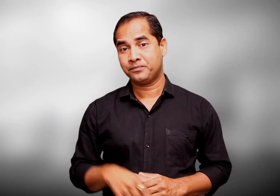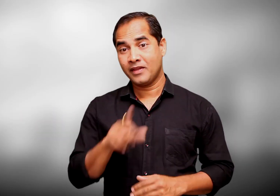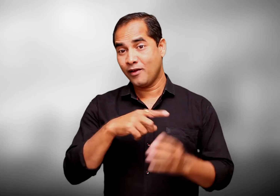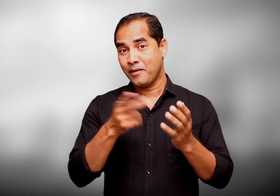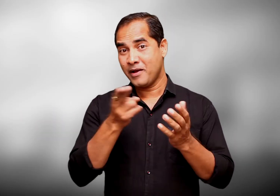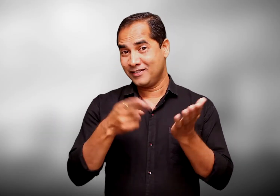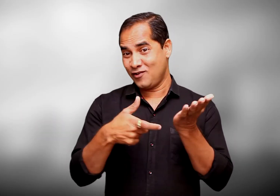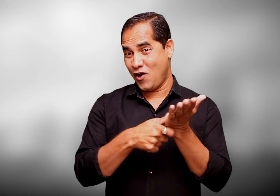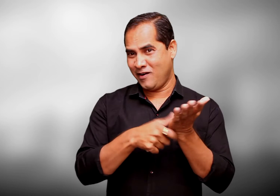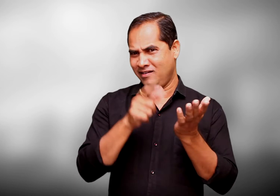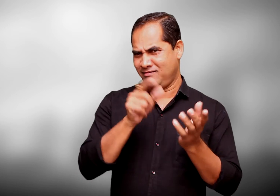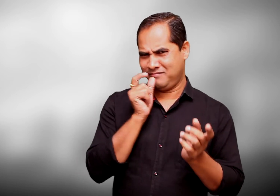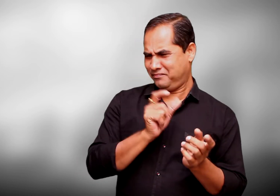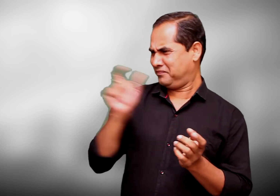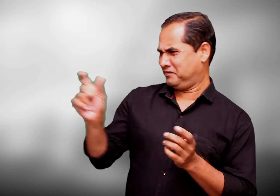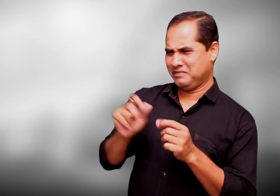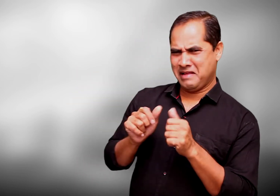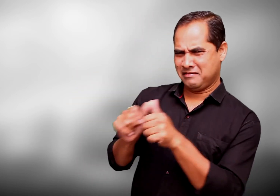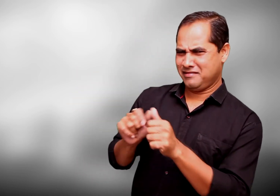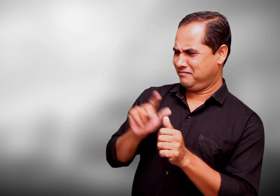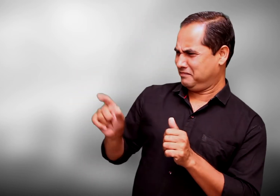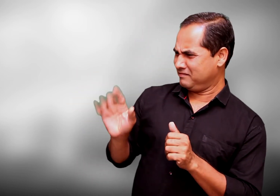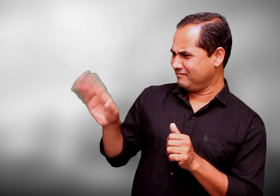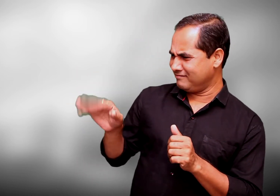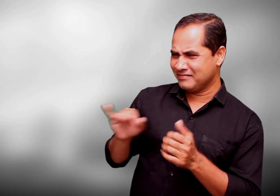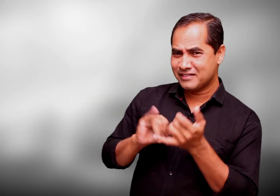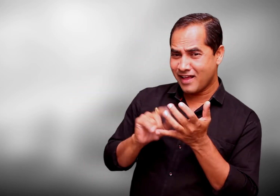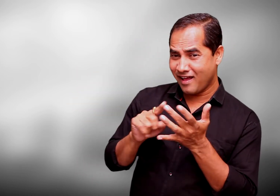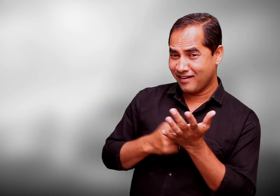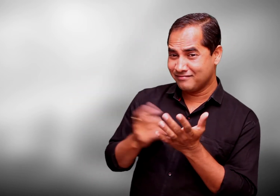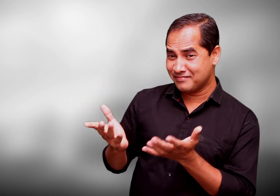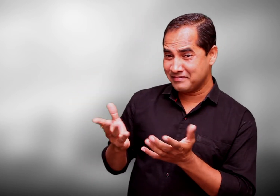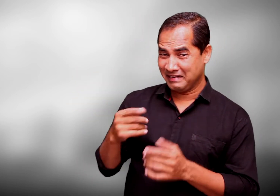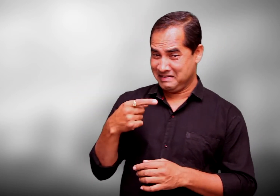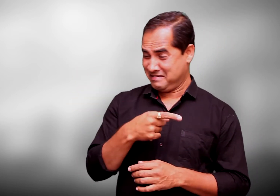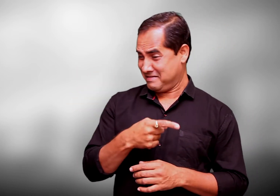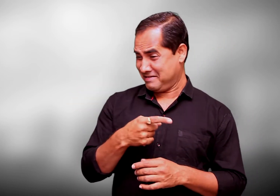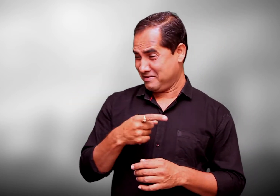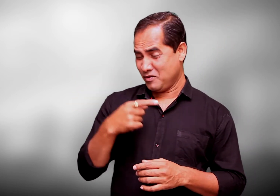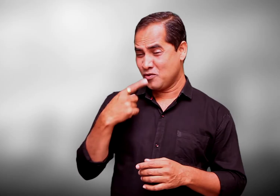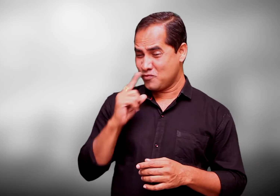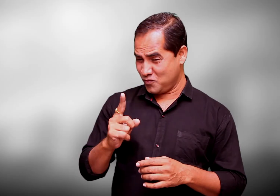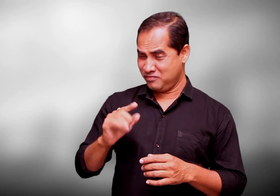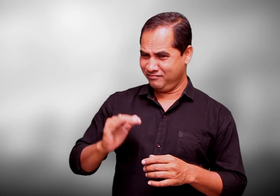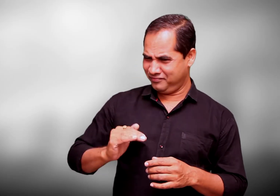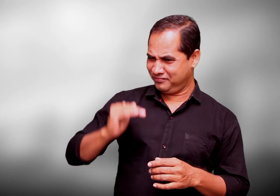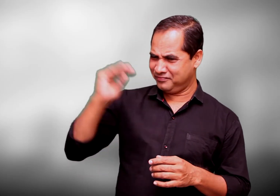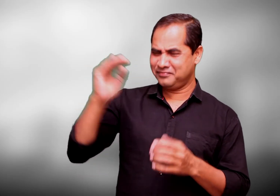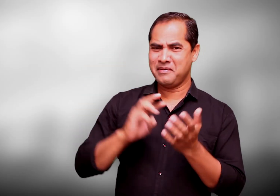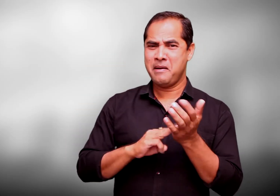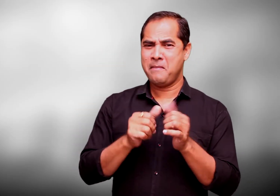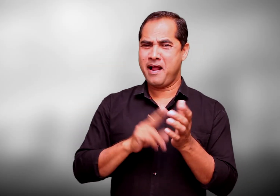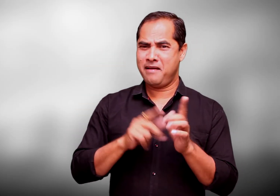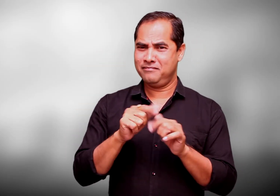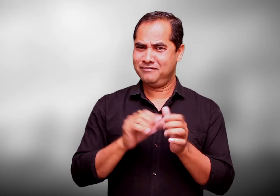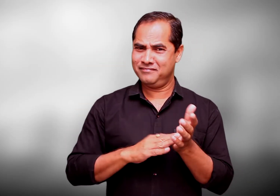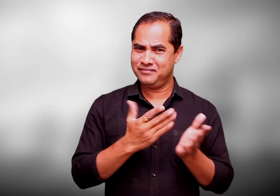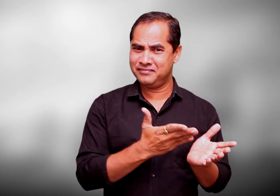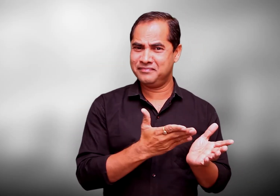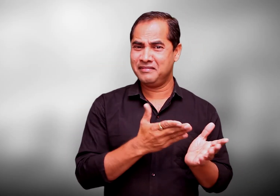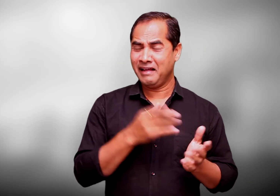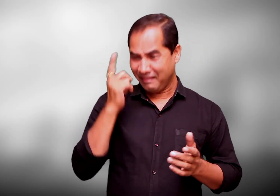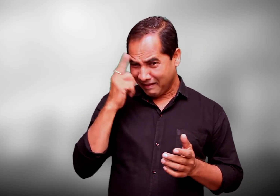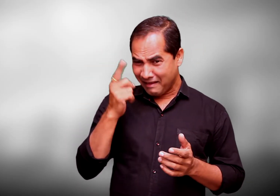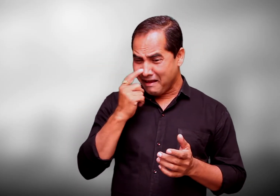The conductor chimed in - 'Oh sir, but this is a very grown-up madam. Do you think a